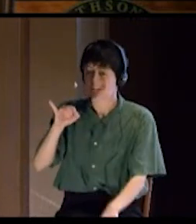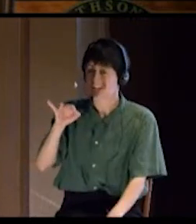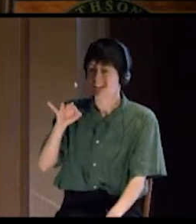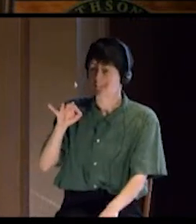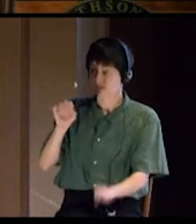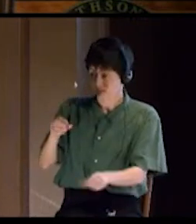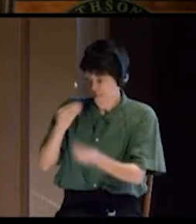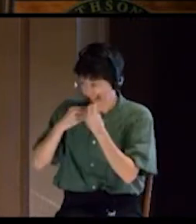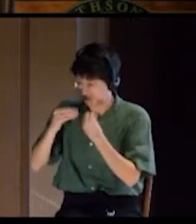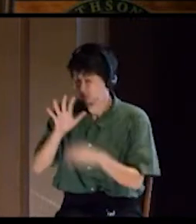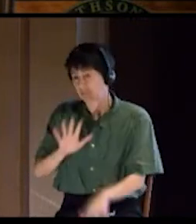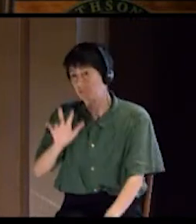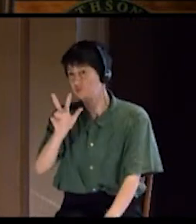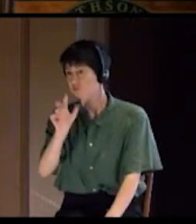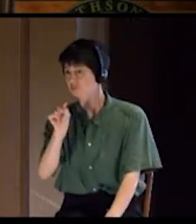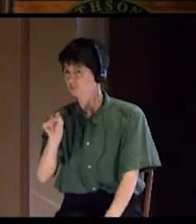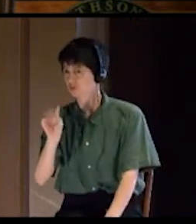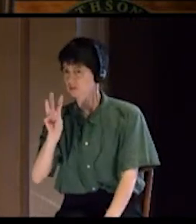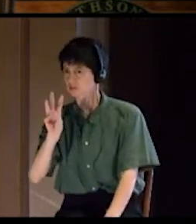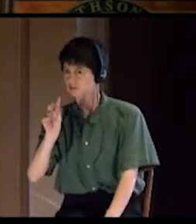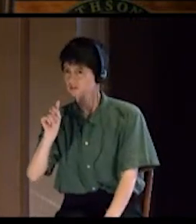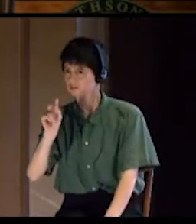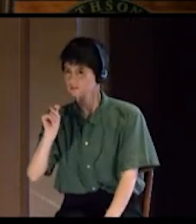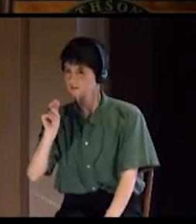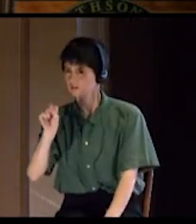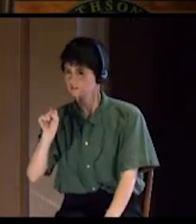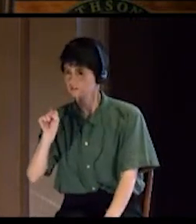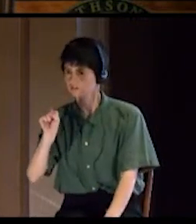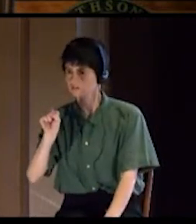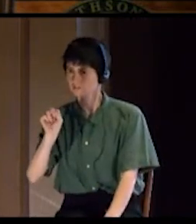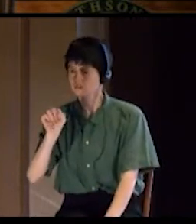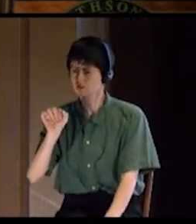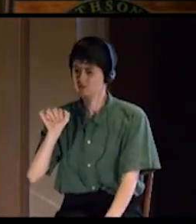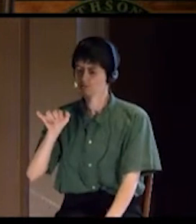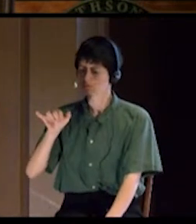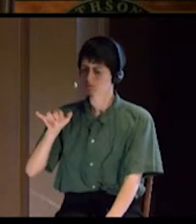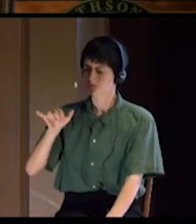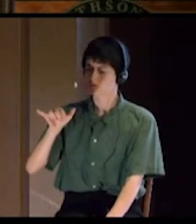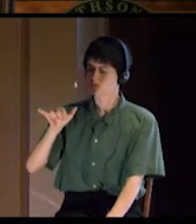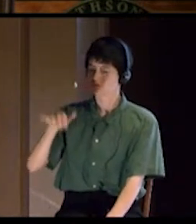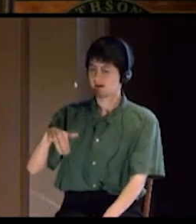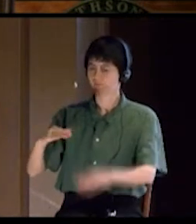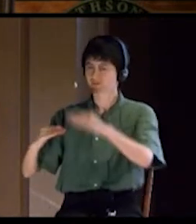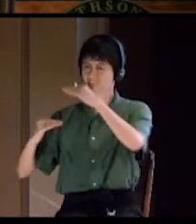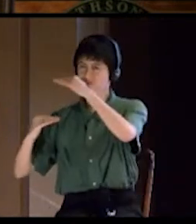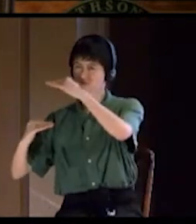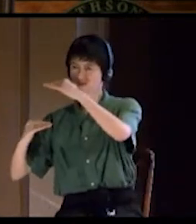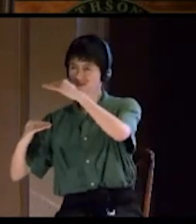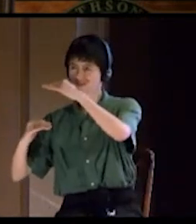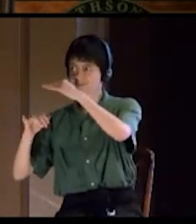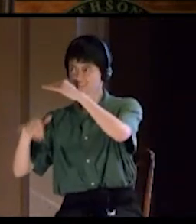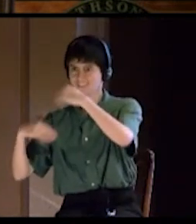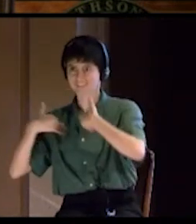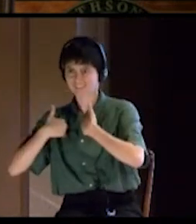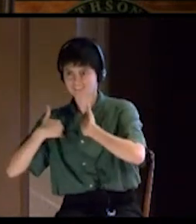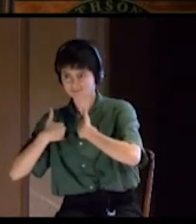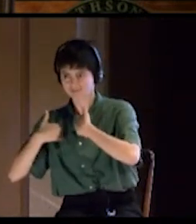So much smaller than the maximum size of this animal. So I wanted to know, did it get bigger to eat more?